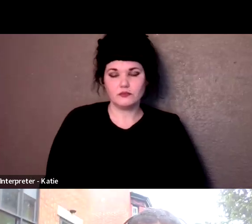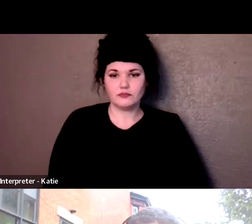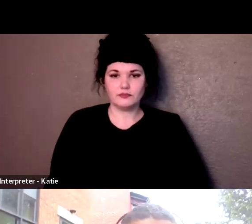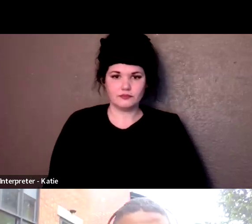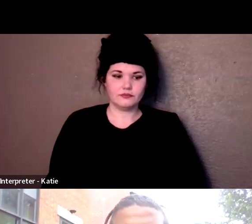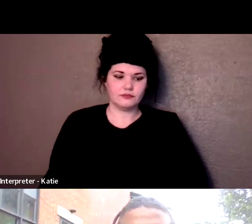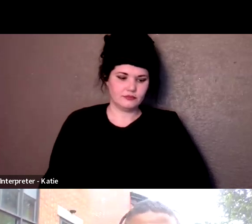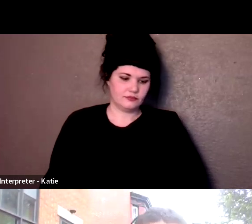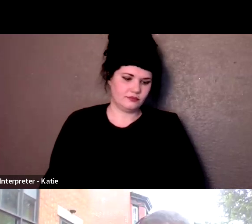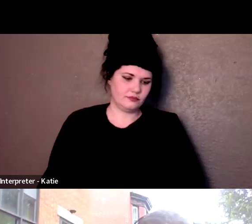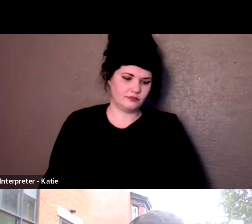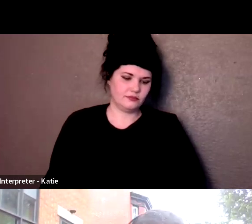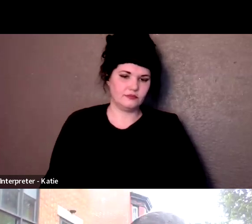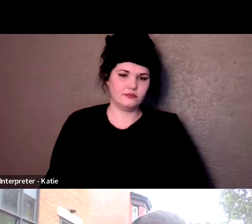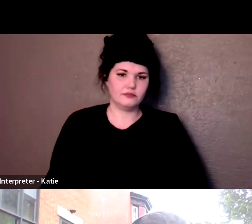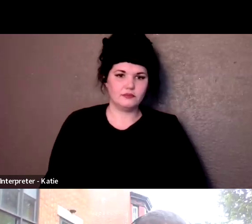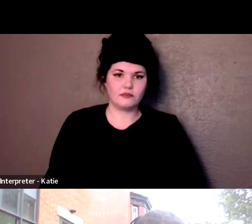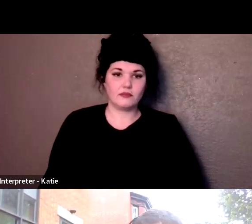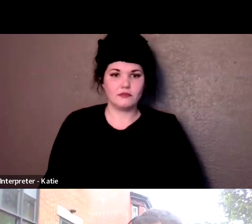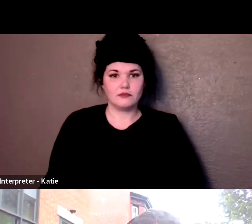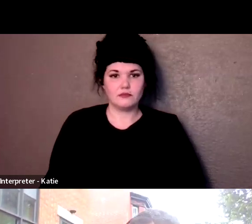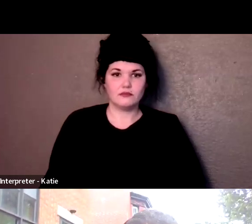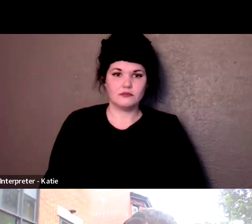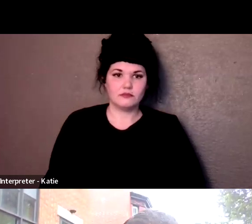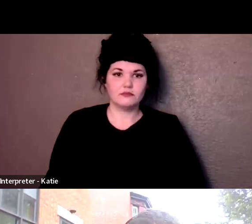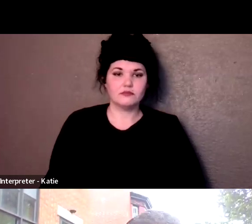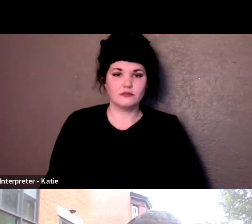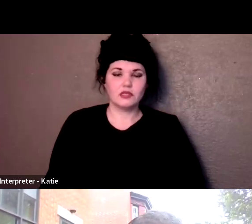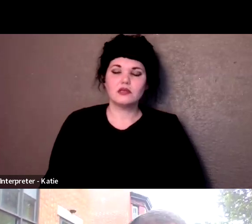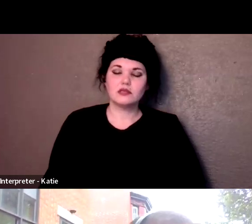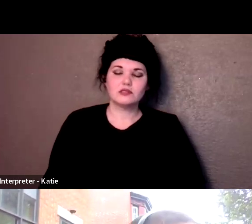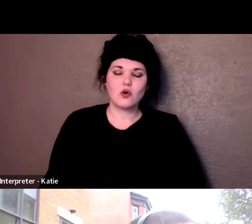responsible gun owner. I mean, guns aren't only in rural communities, but wherever a person, whenever